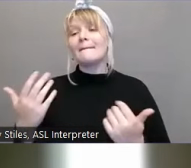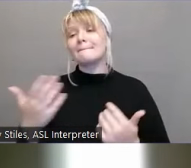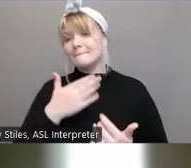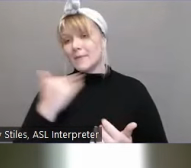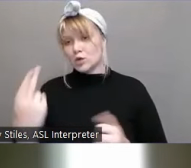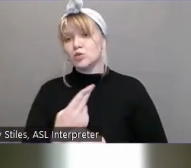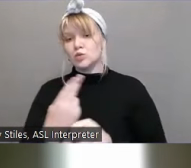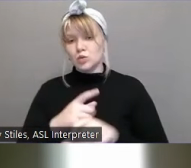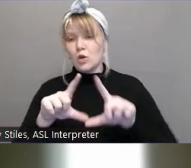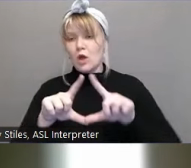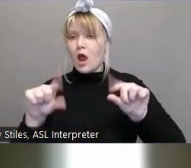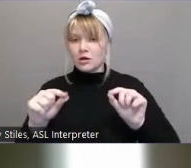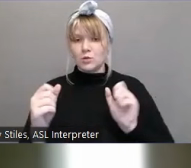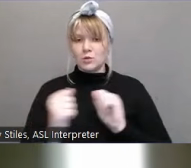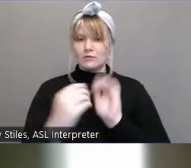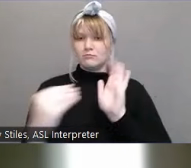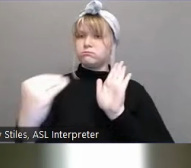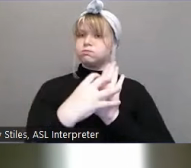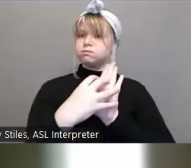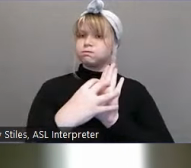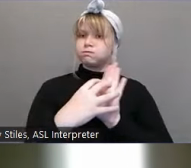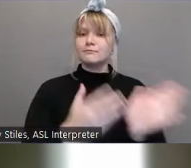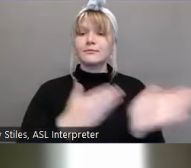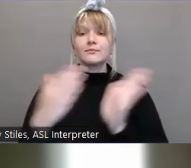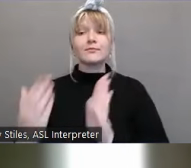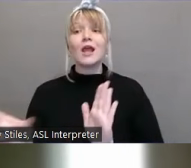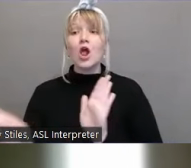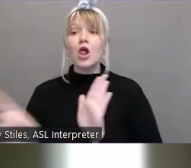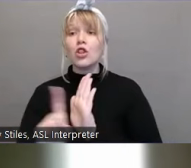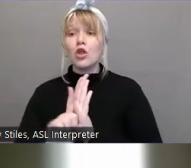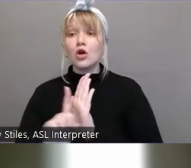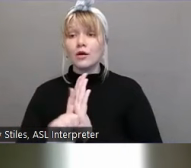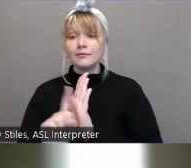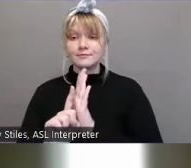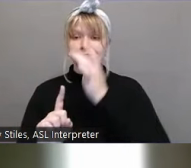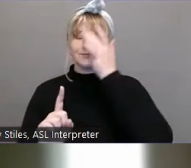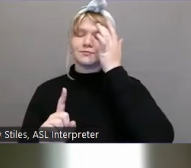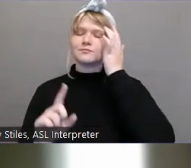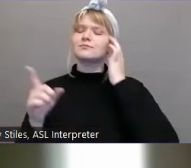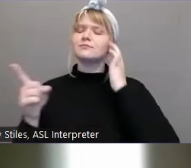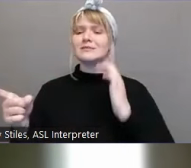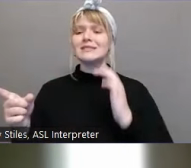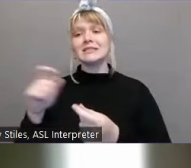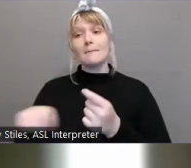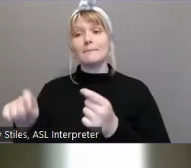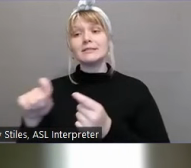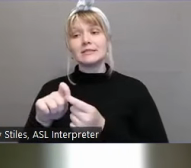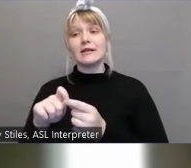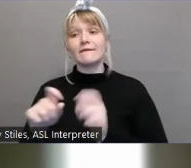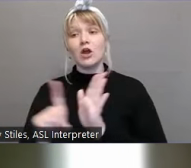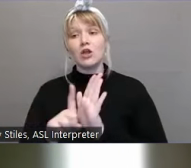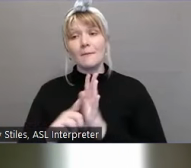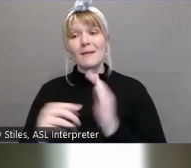This particular alarm clock has a little disc to the right that vibrates to help somebody